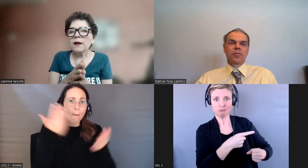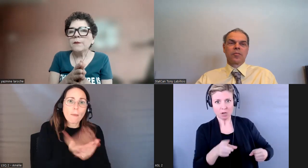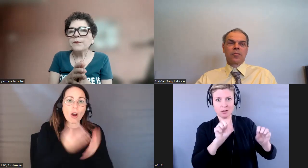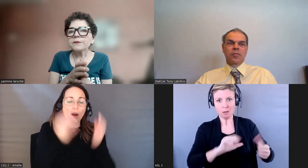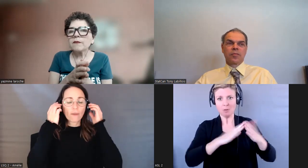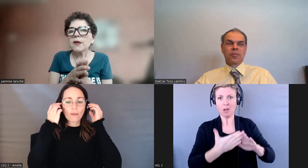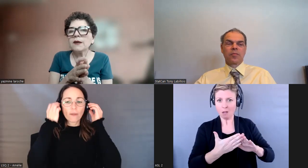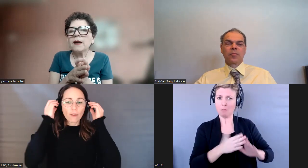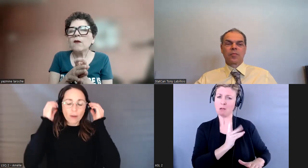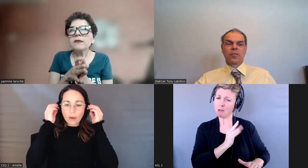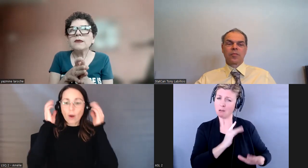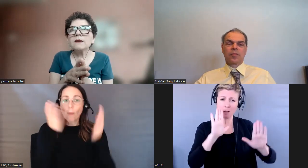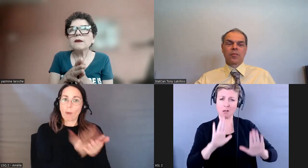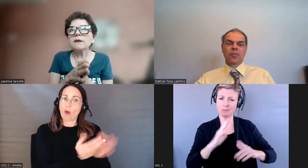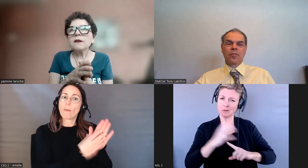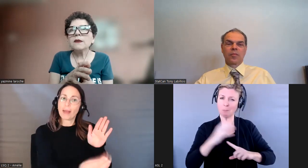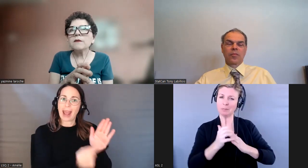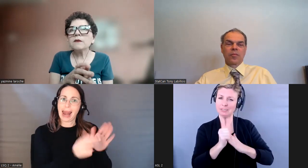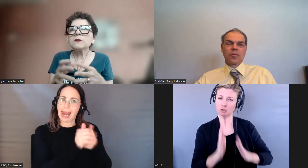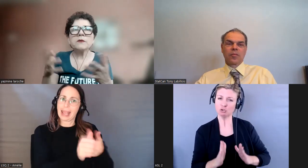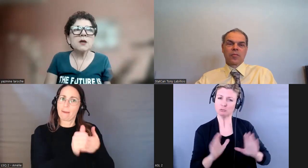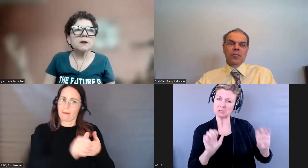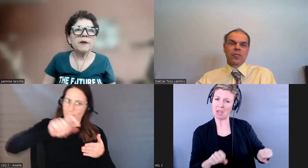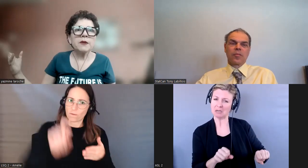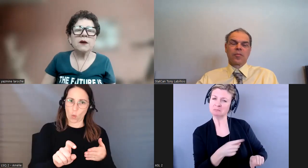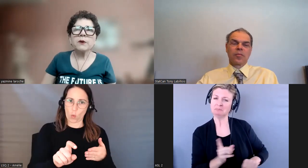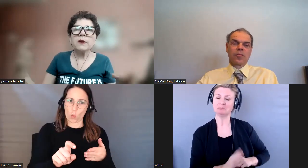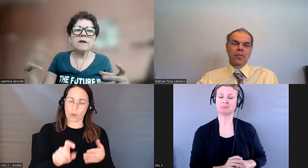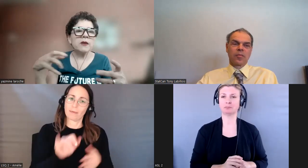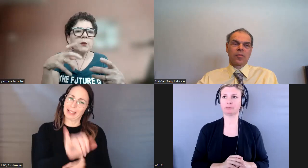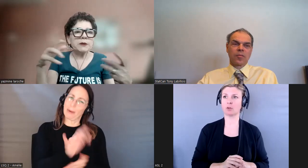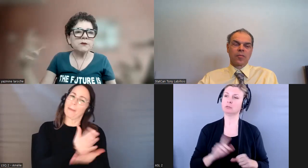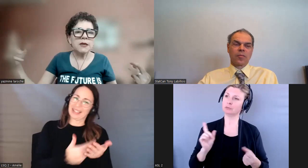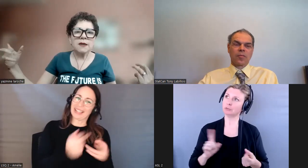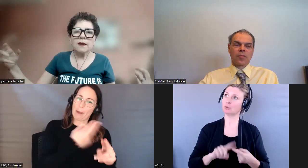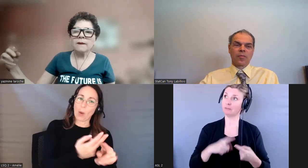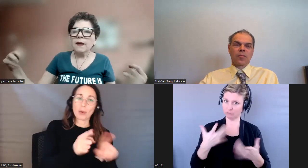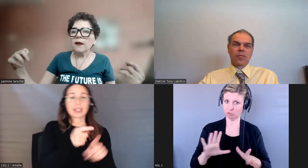um now I think the other so we've talked about the network and the importance of taking a